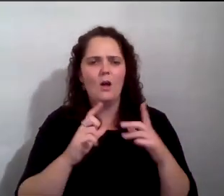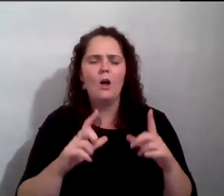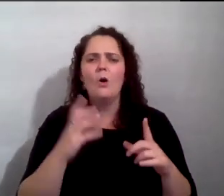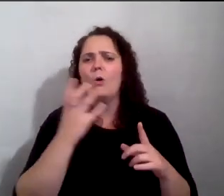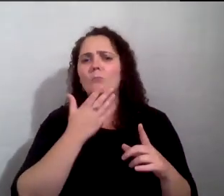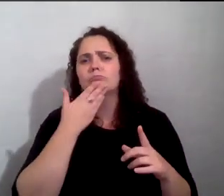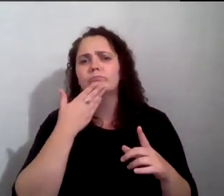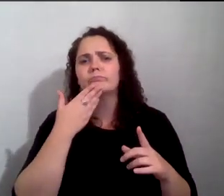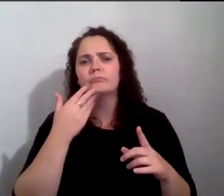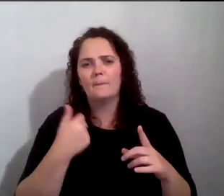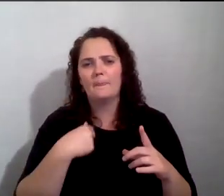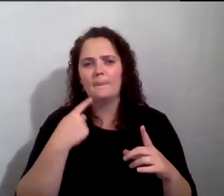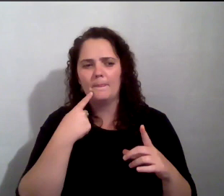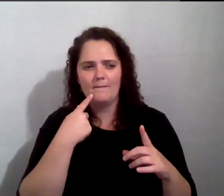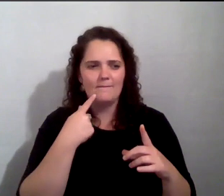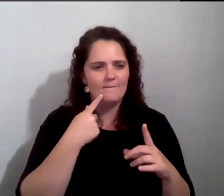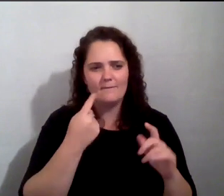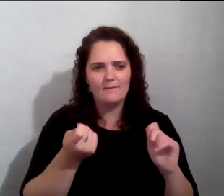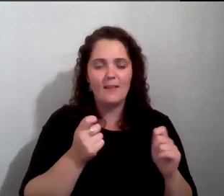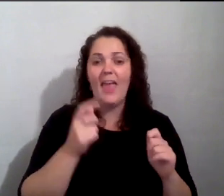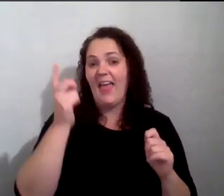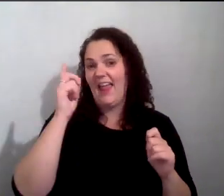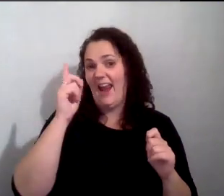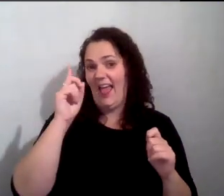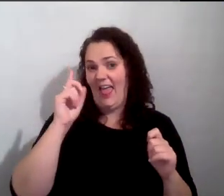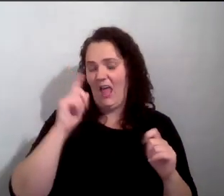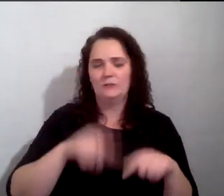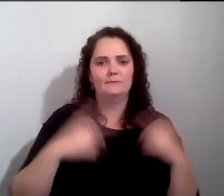poignant, and it’s sort of flipped now to the point where I wait for a feeling